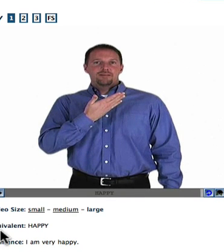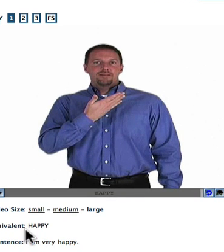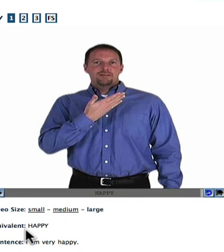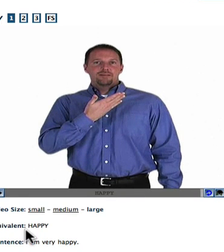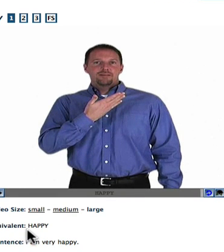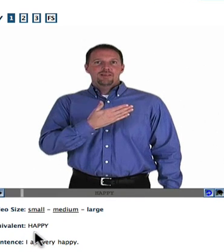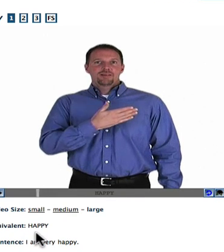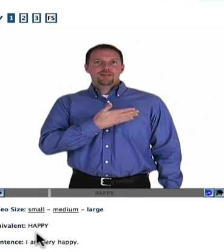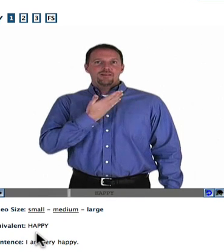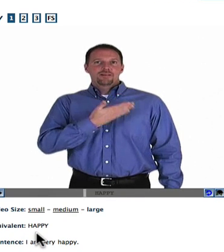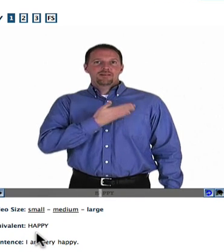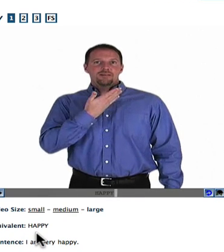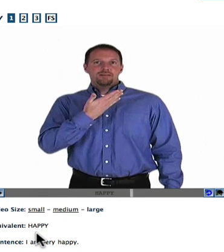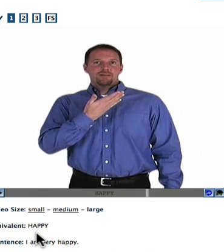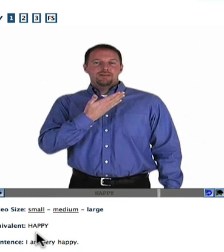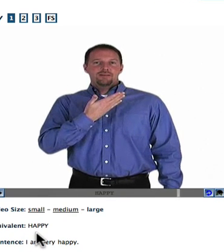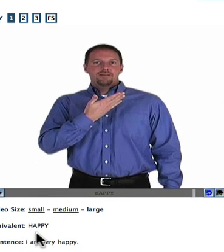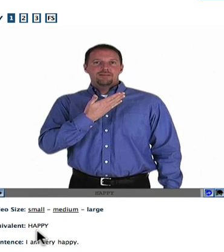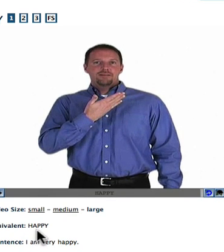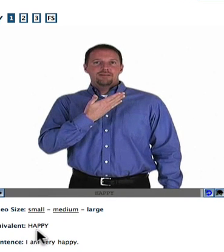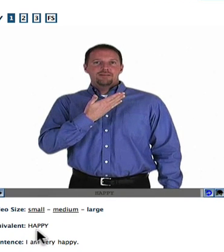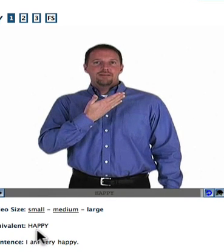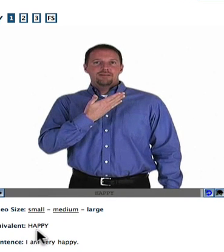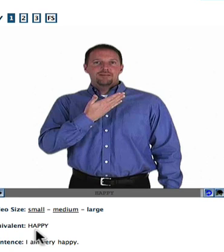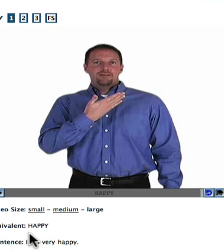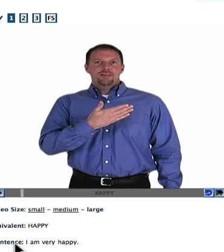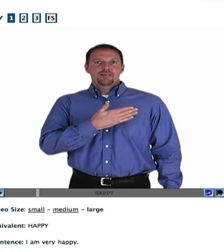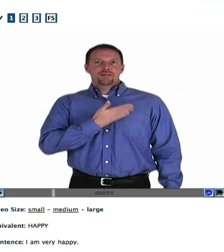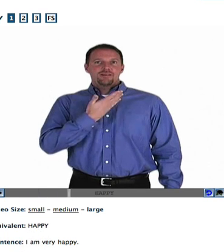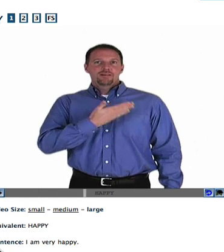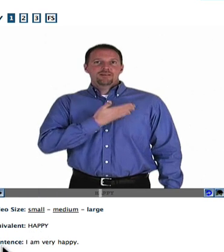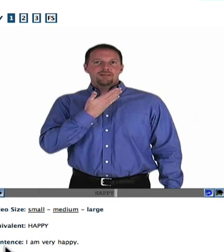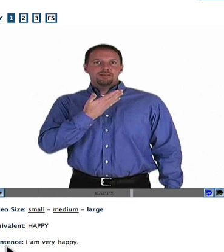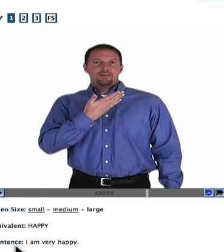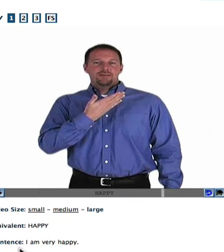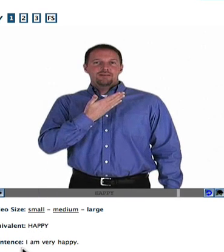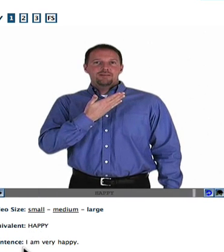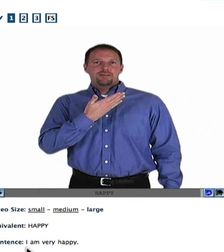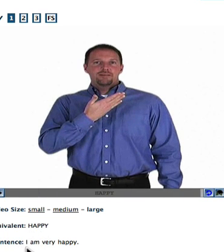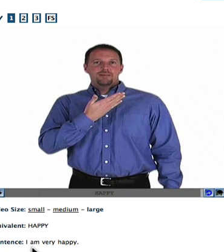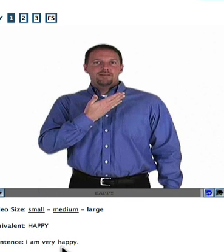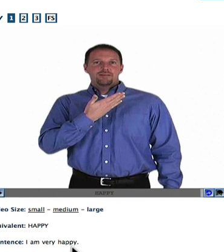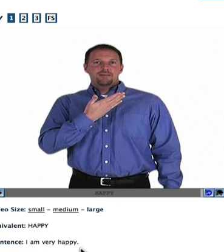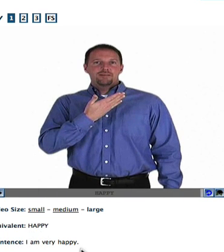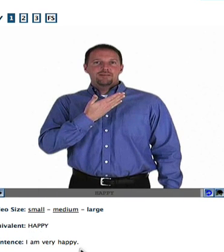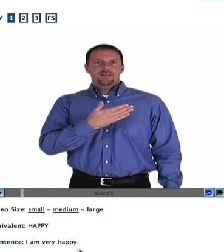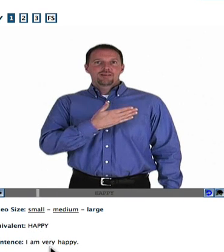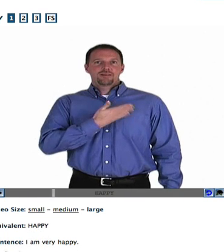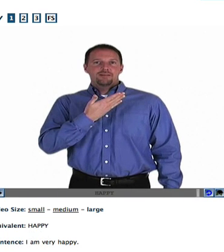For this sign we have the English Equivalent, so the sign that we are seeing is HAPPY. We have an example sentence, I AM VERY HAPPY.